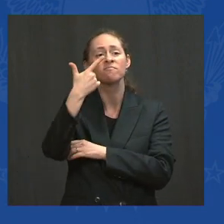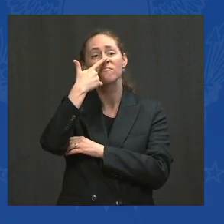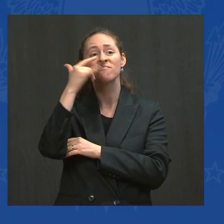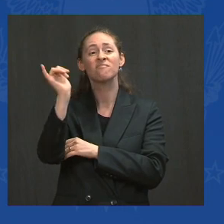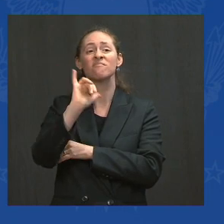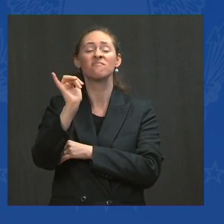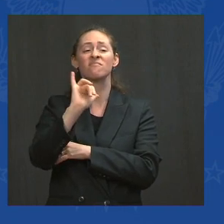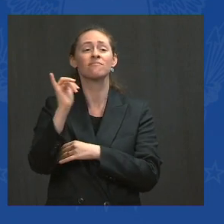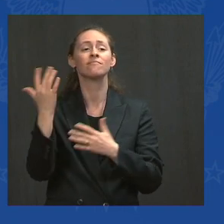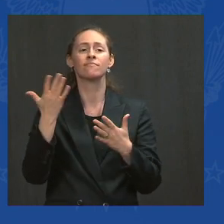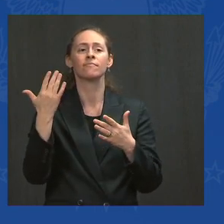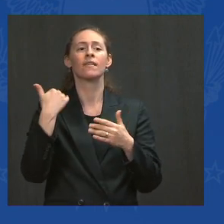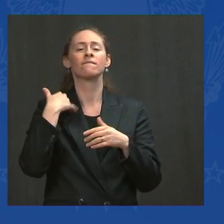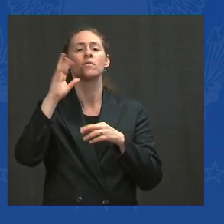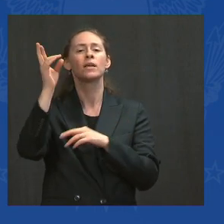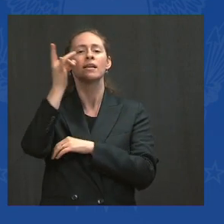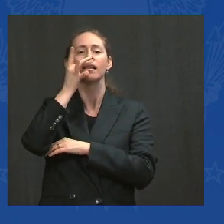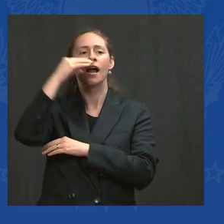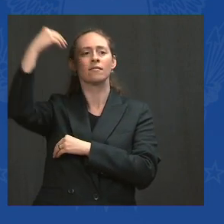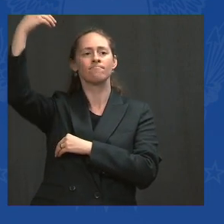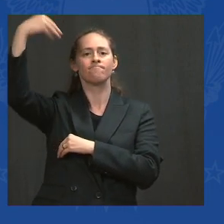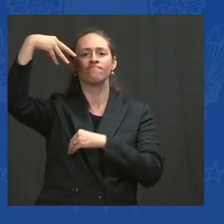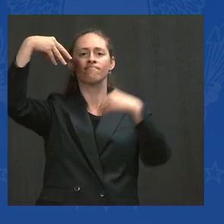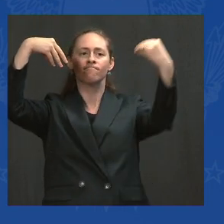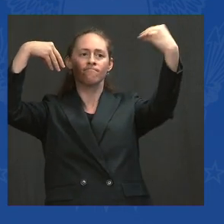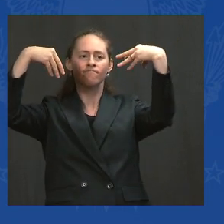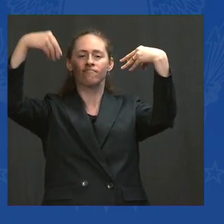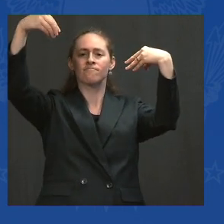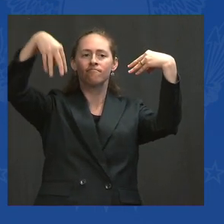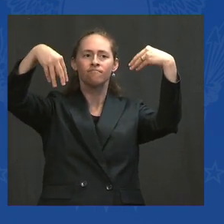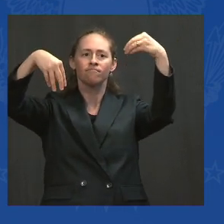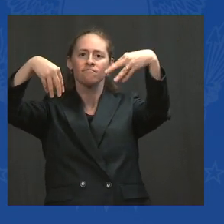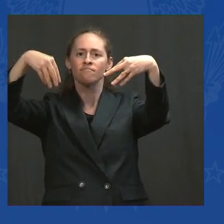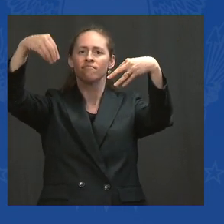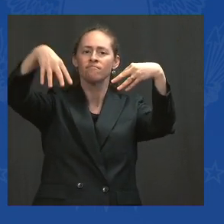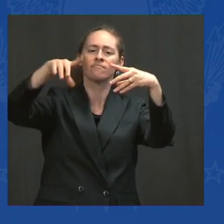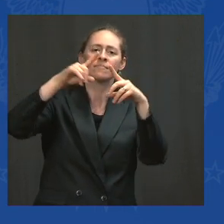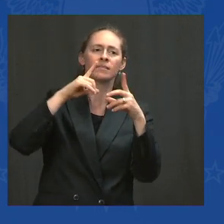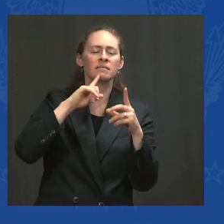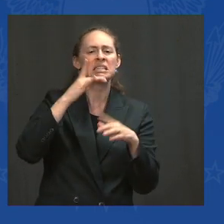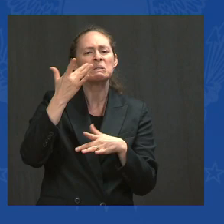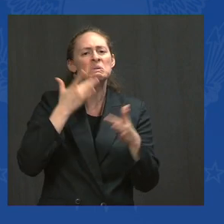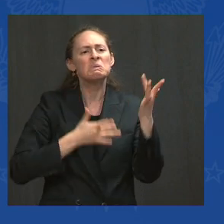as I know you know. And I said, "You know, the United States came here to